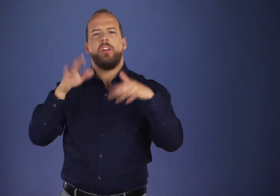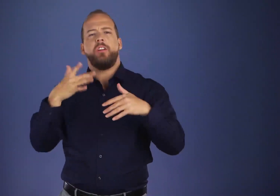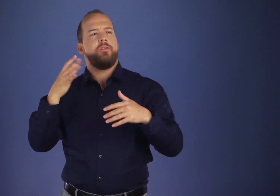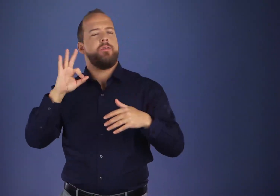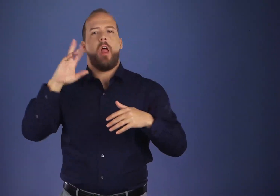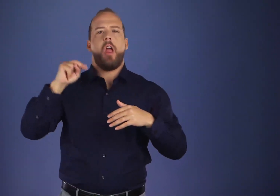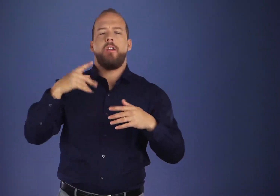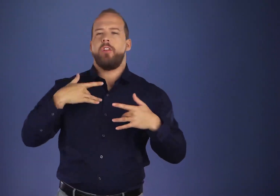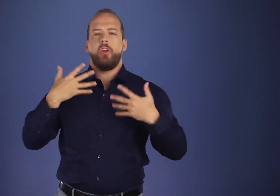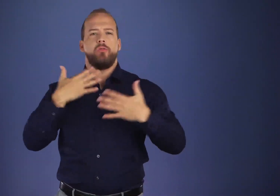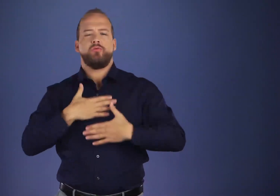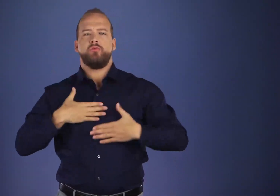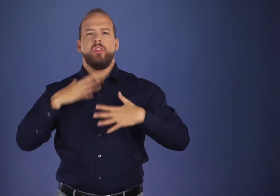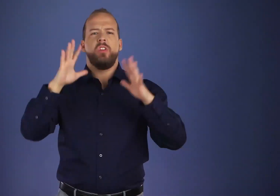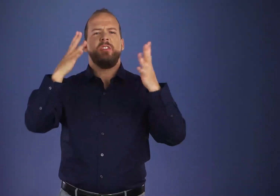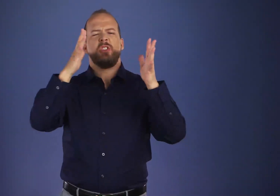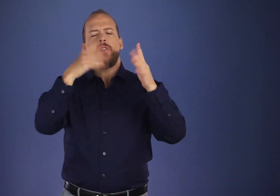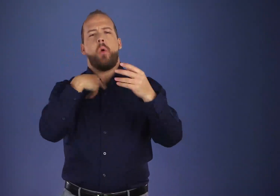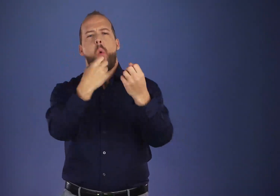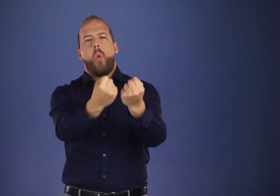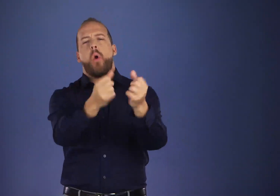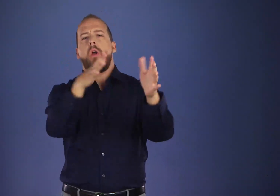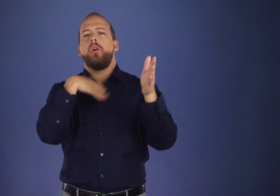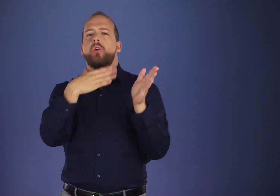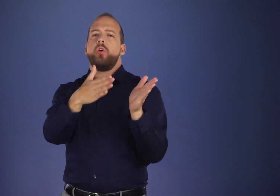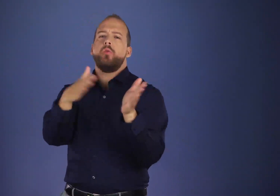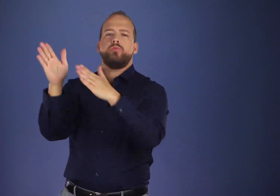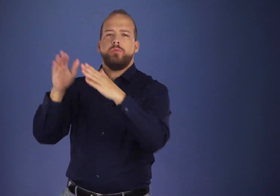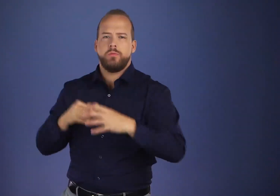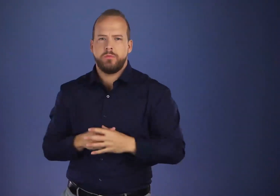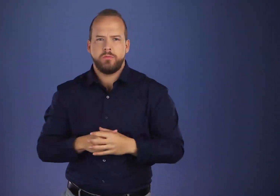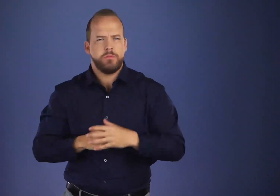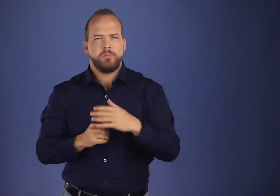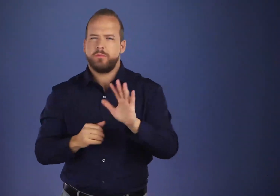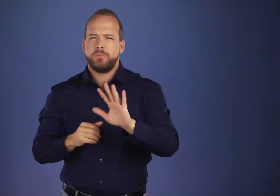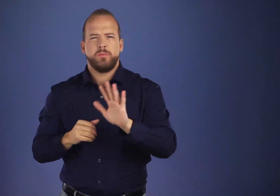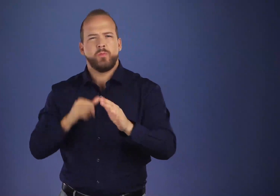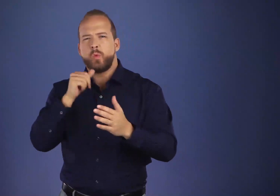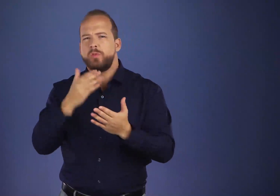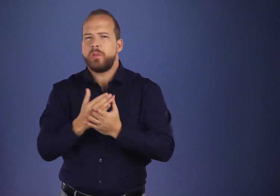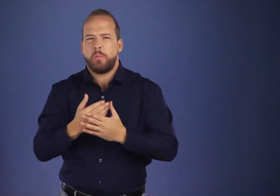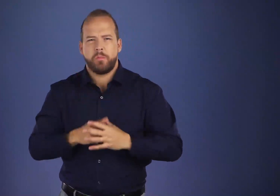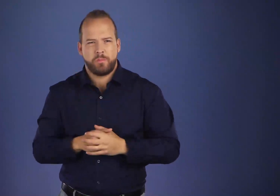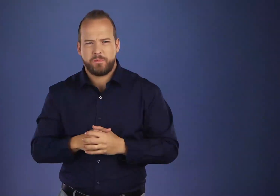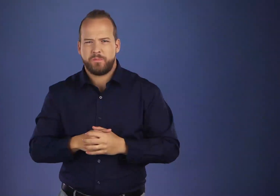We will often manufacture plausible excuses for dodging these issues entirely.